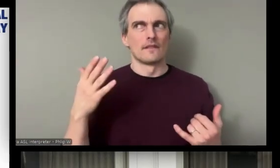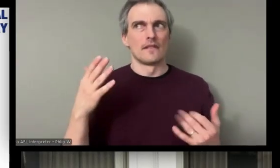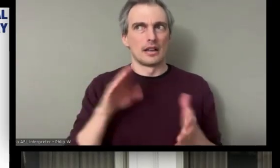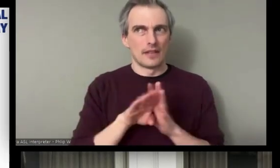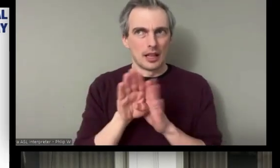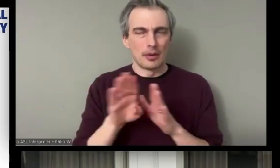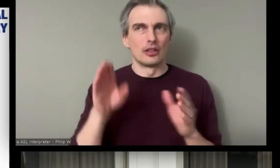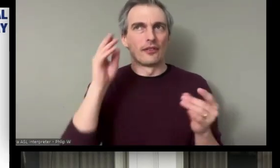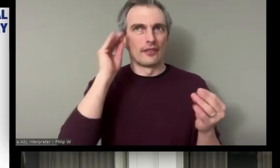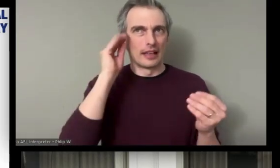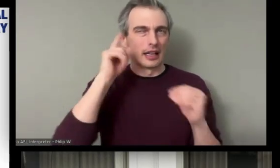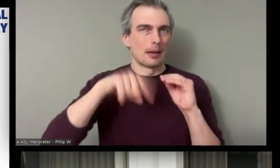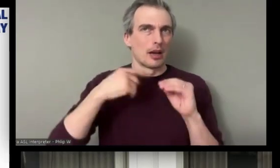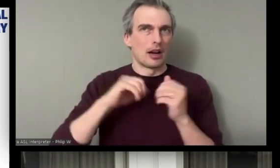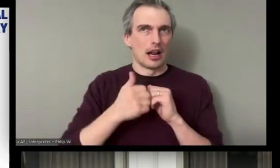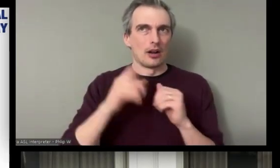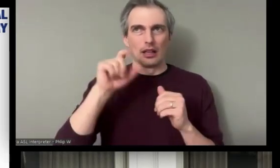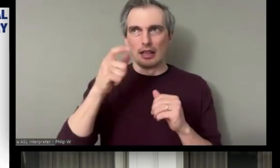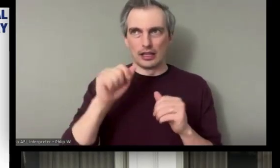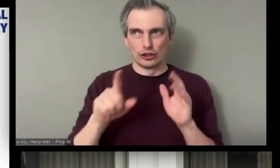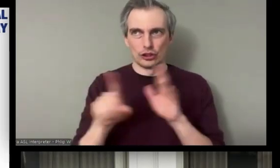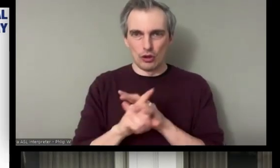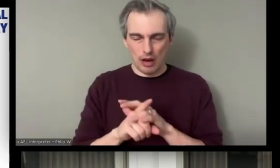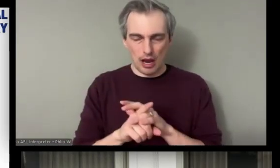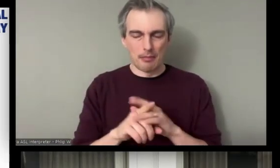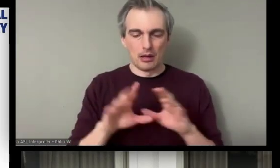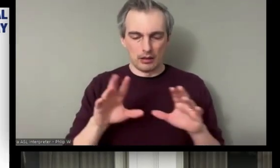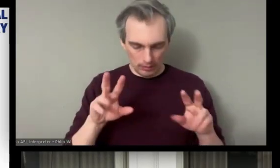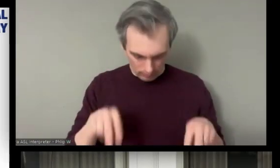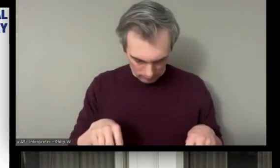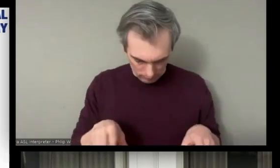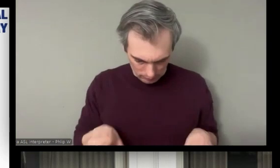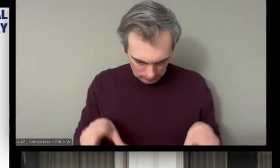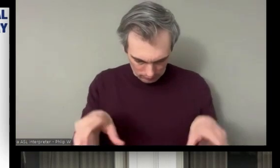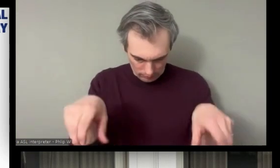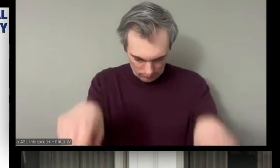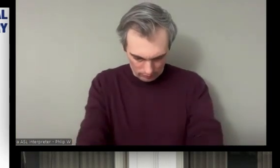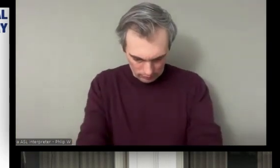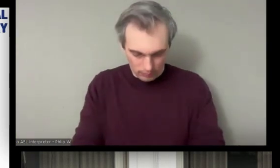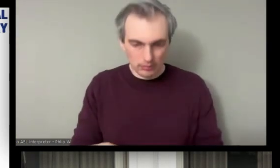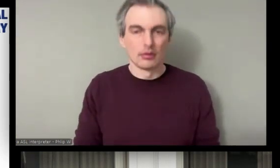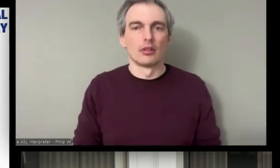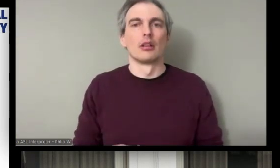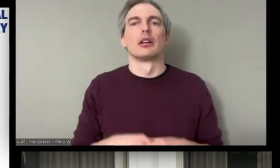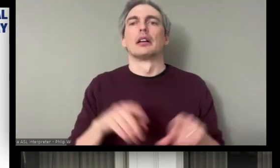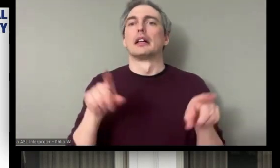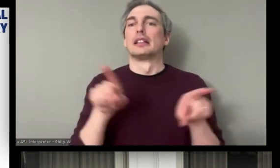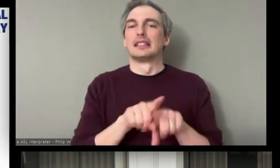It also goes into the same... Now you've got two arms to think about. You have two legs.